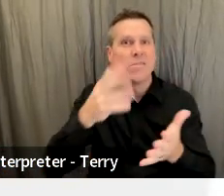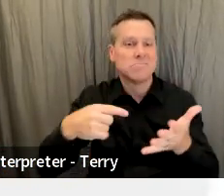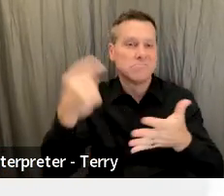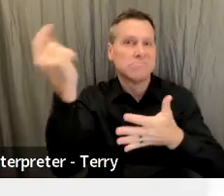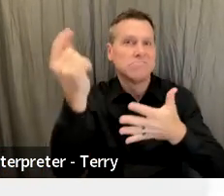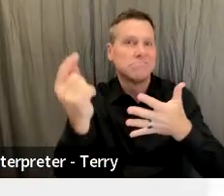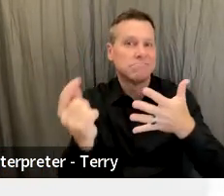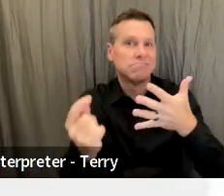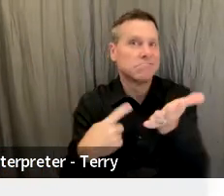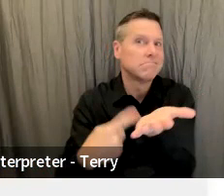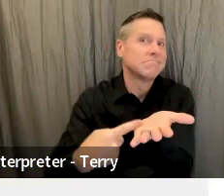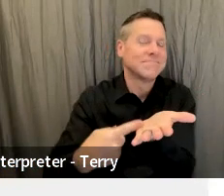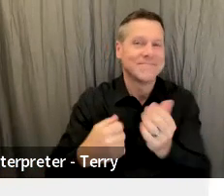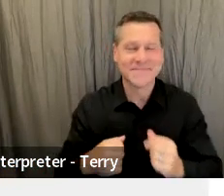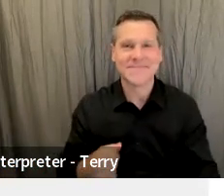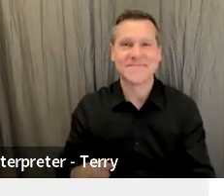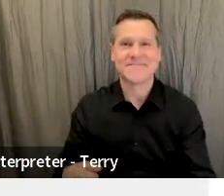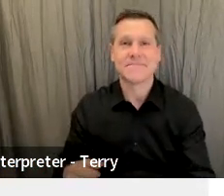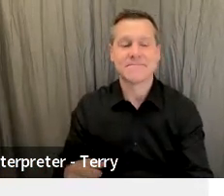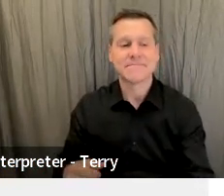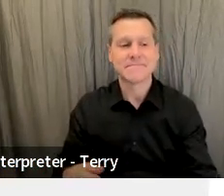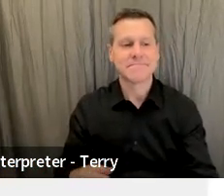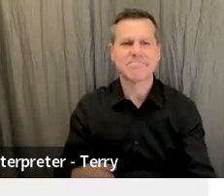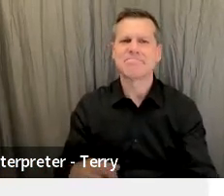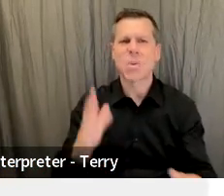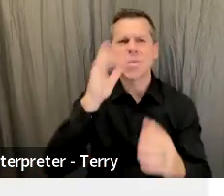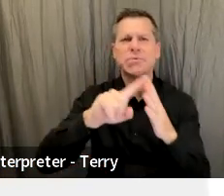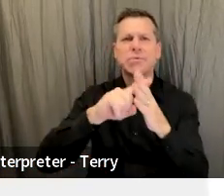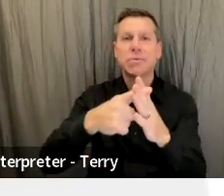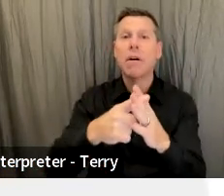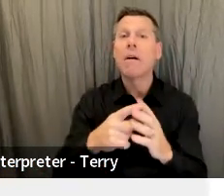And I'm going to go ahead and start by introducing all of my co-hosts.